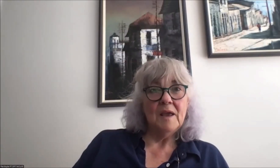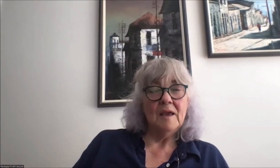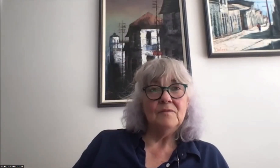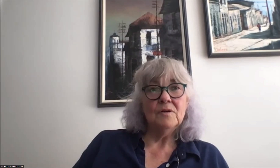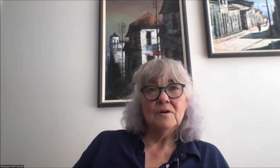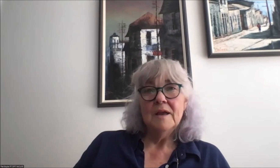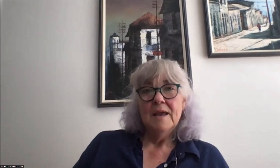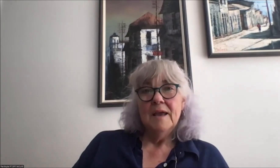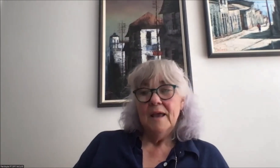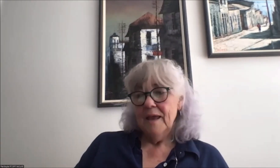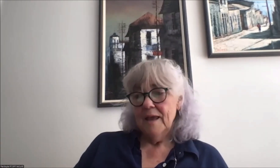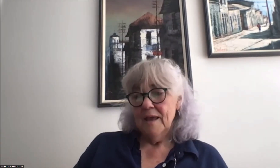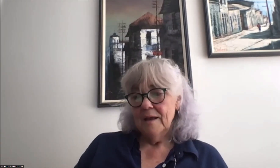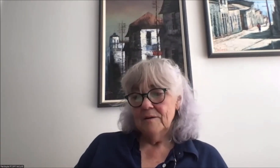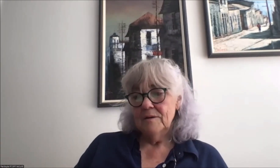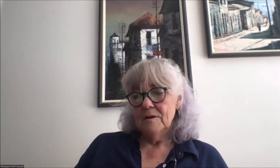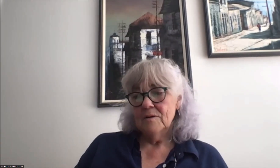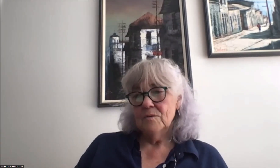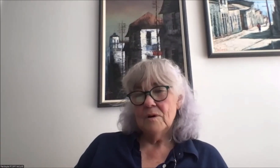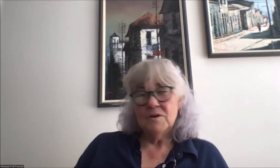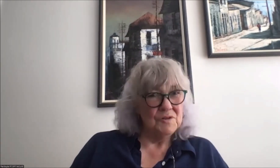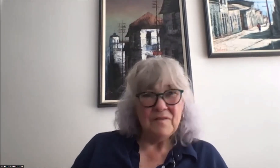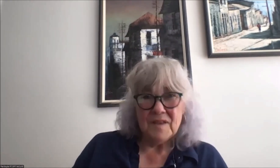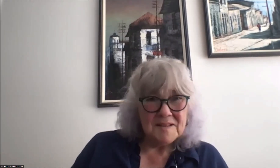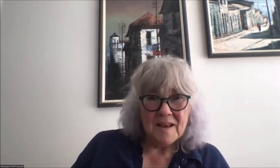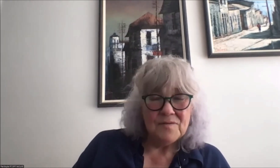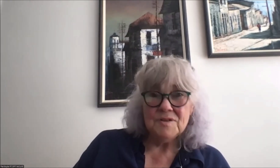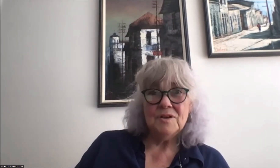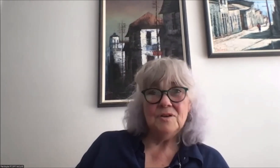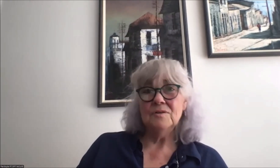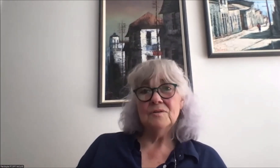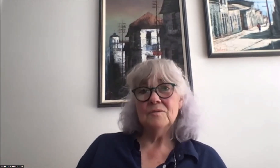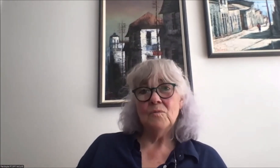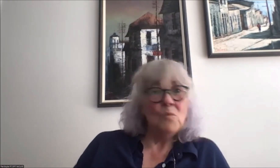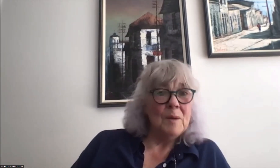behavior, and you know, do they feel safe and secure? What went